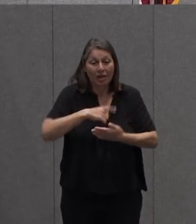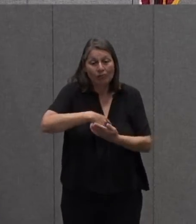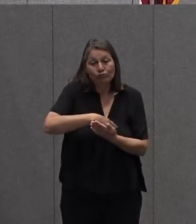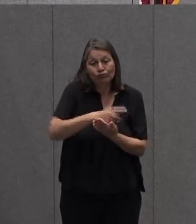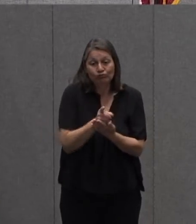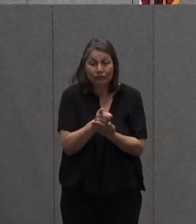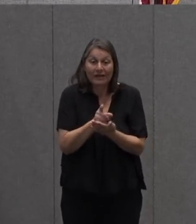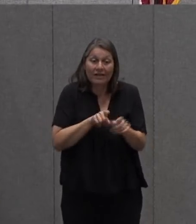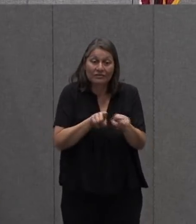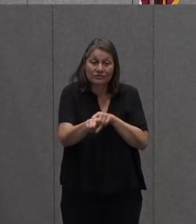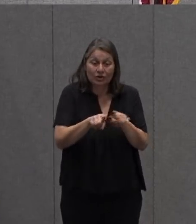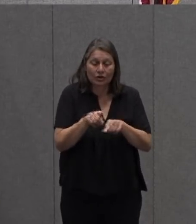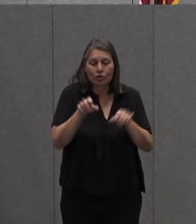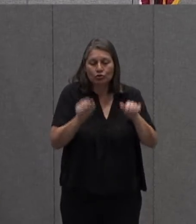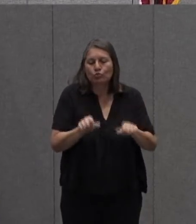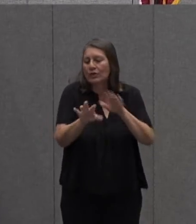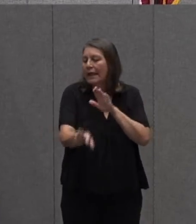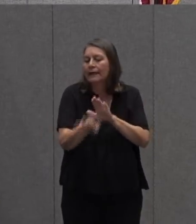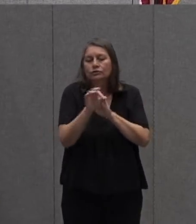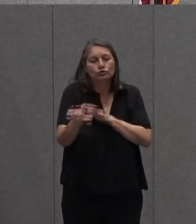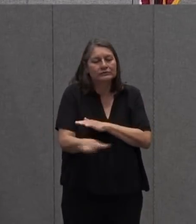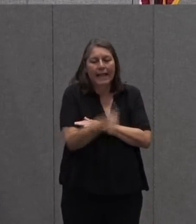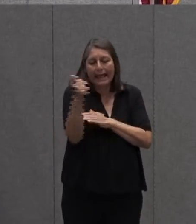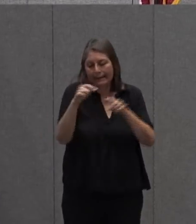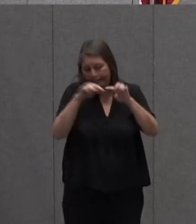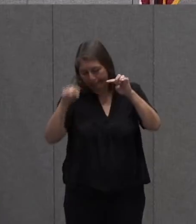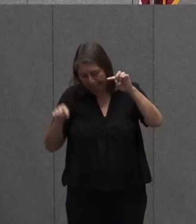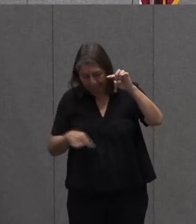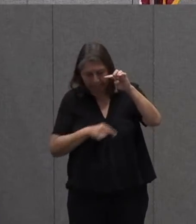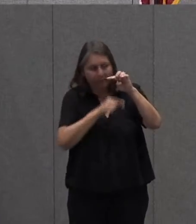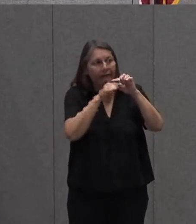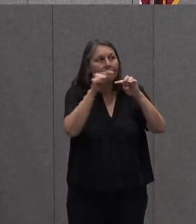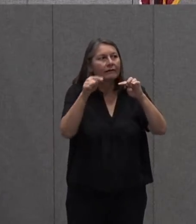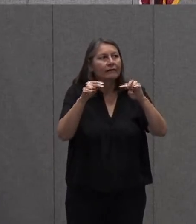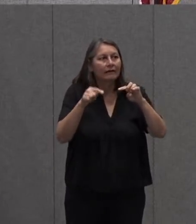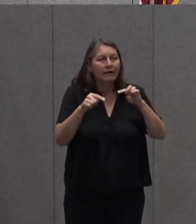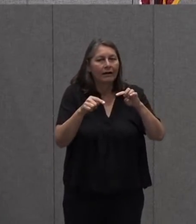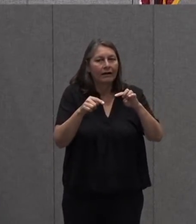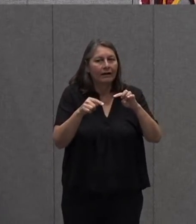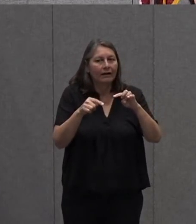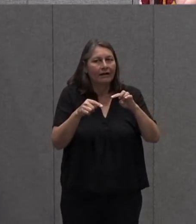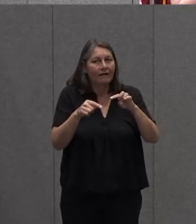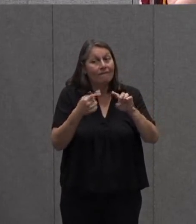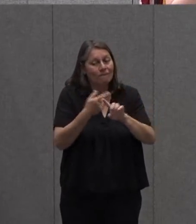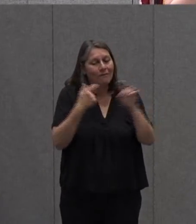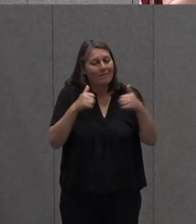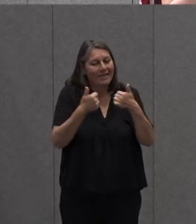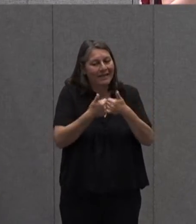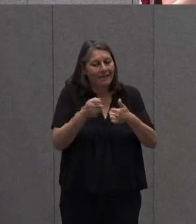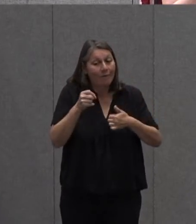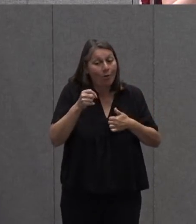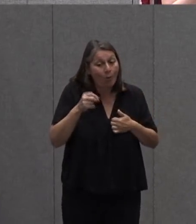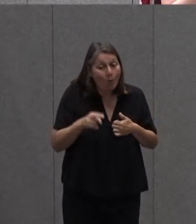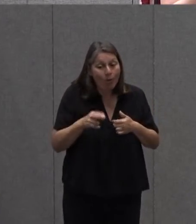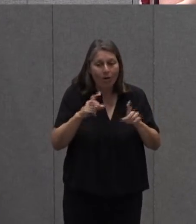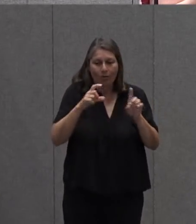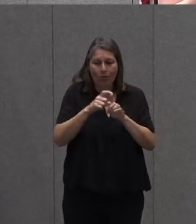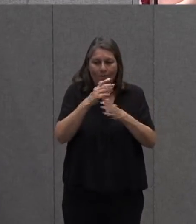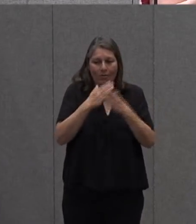any word part that you'd like us to focus on. It can be from up there, or it can come from a word part that you know from somewhere else.